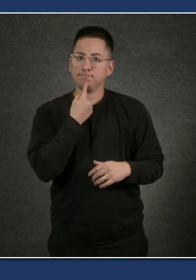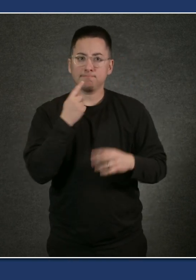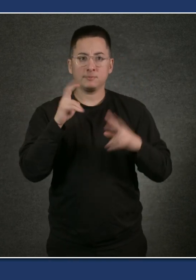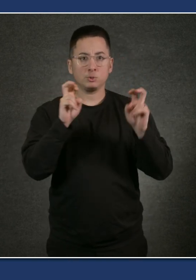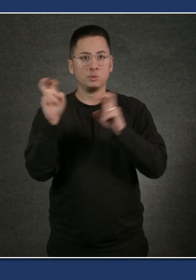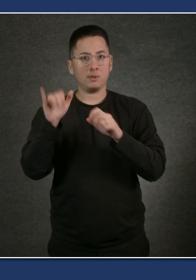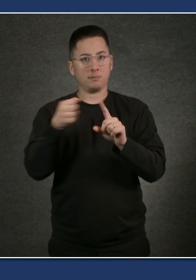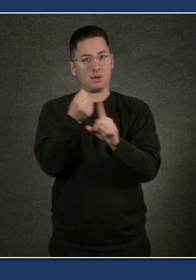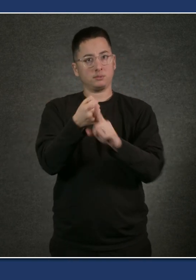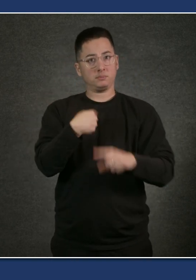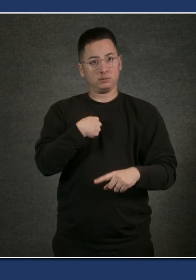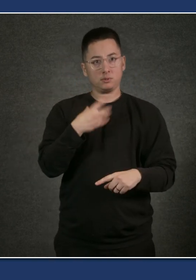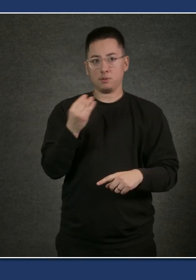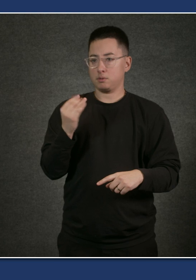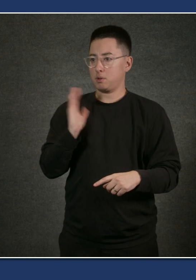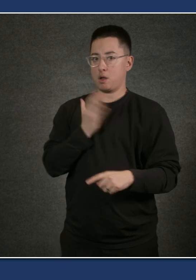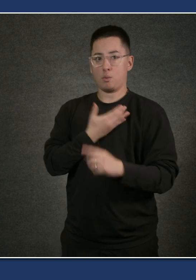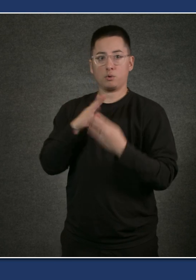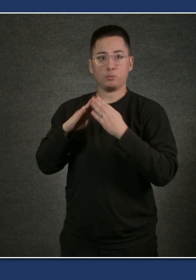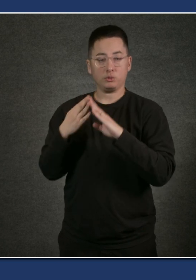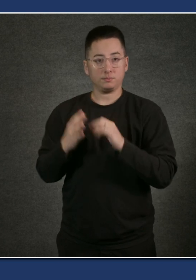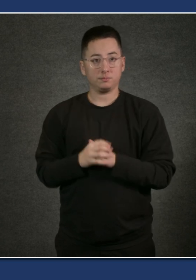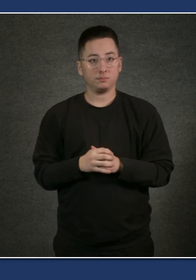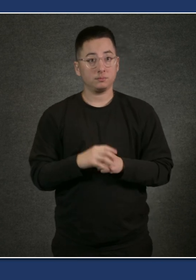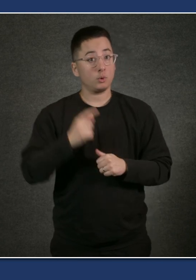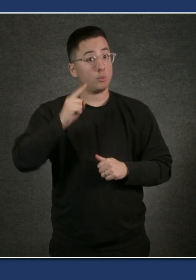First, Medical Assistance for Employed Persons